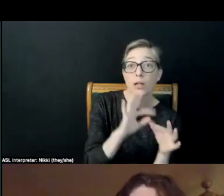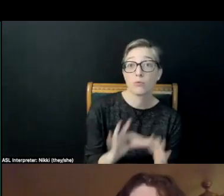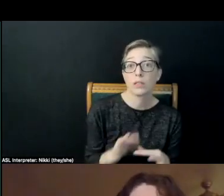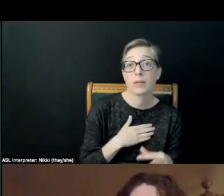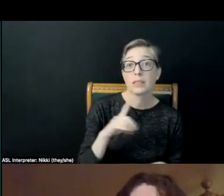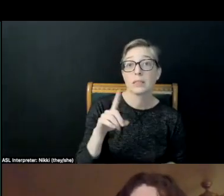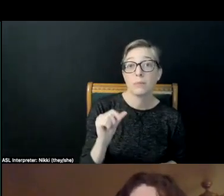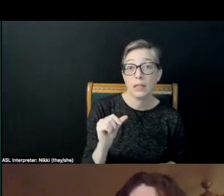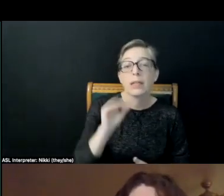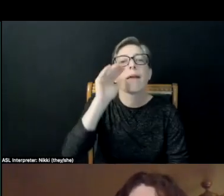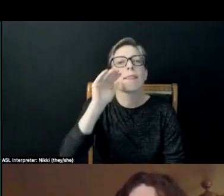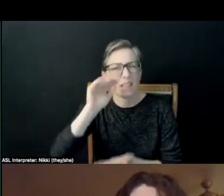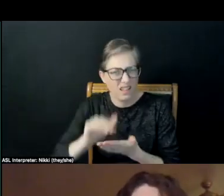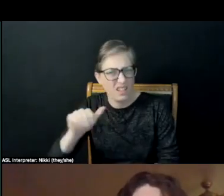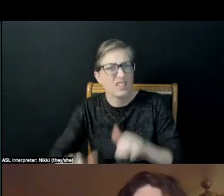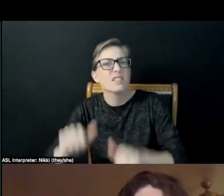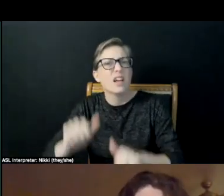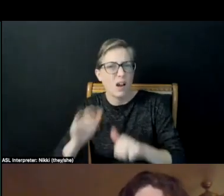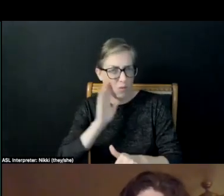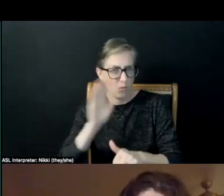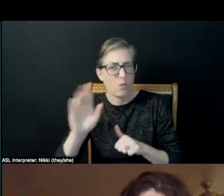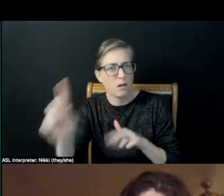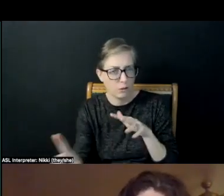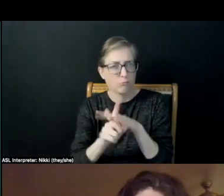I was sure that I was doing everything right.